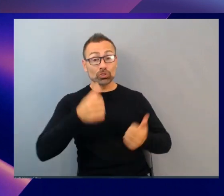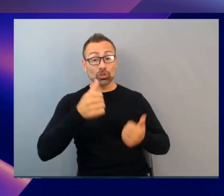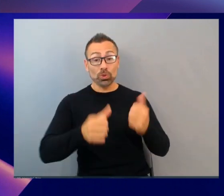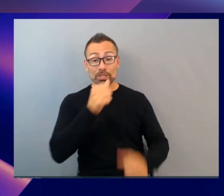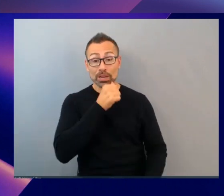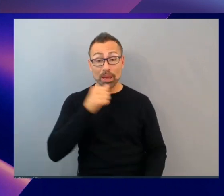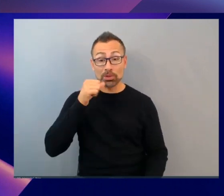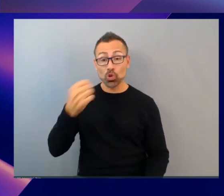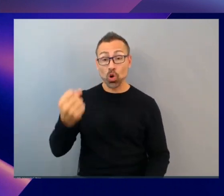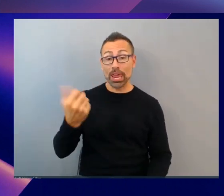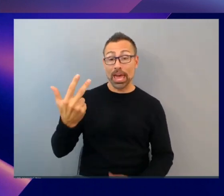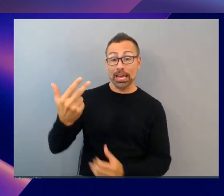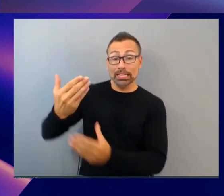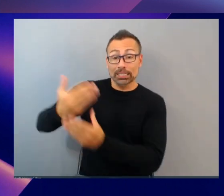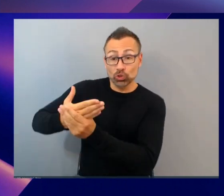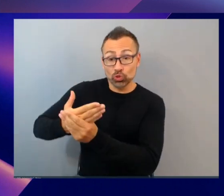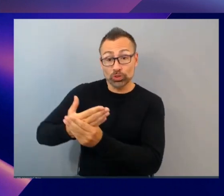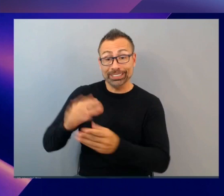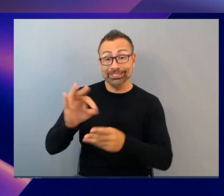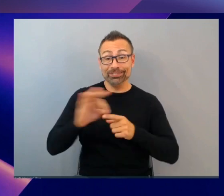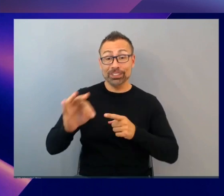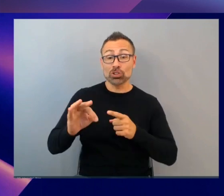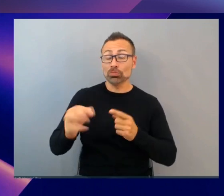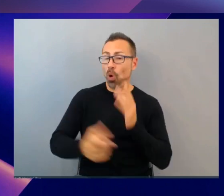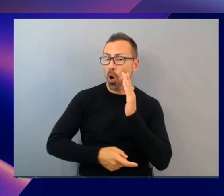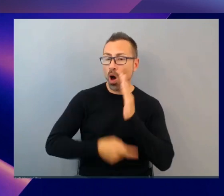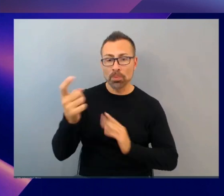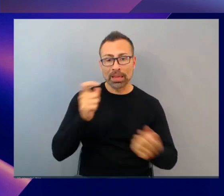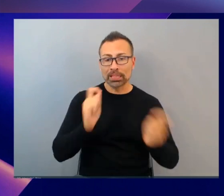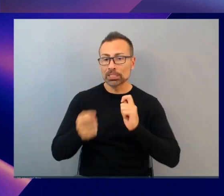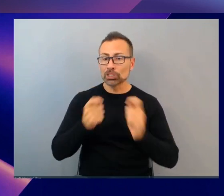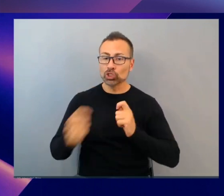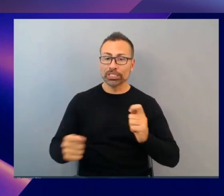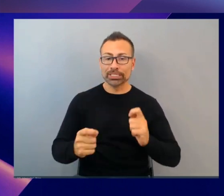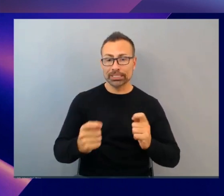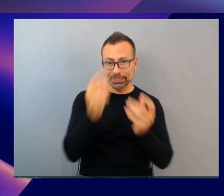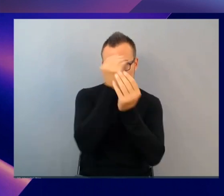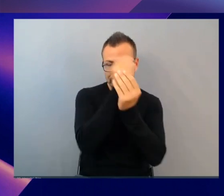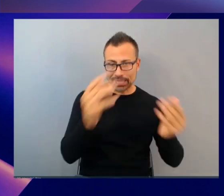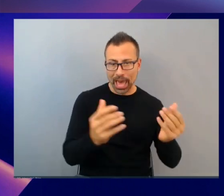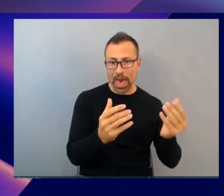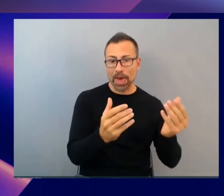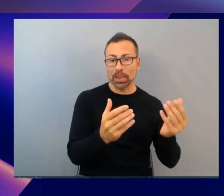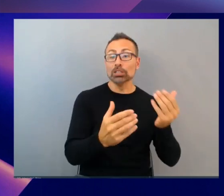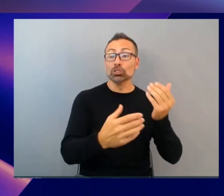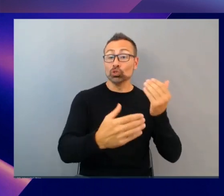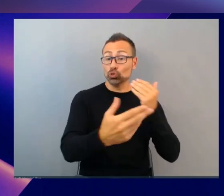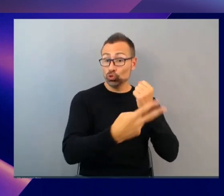data storage tiers based on your specifications? Ooh. - So to start with,